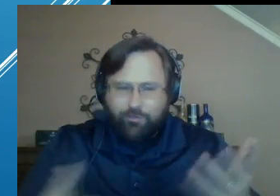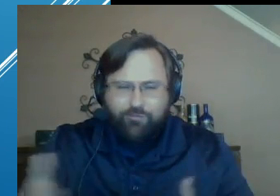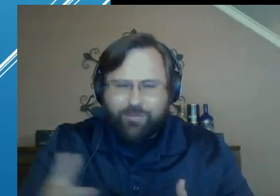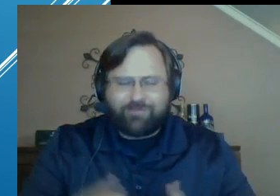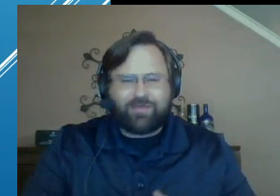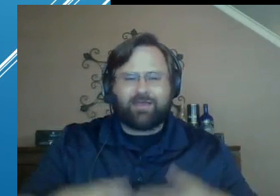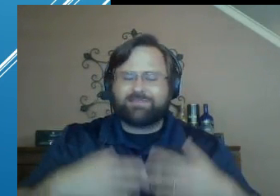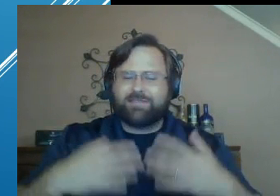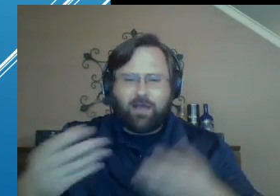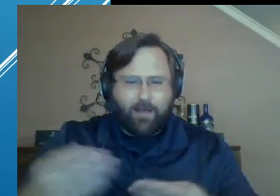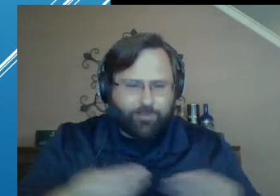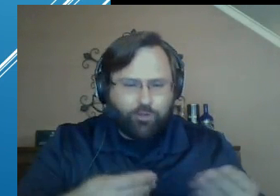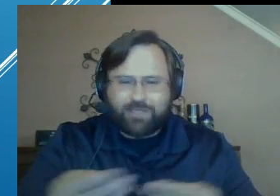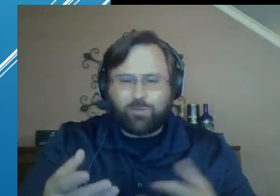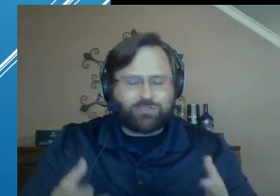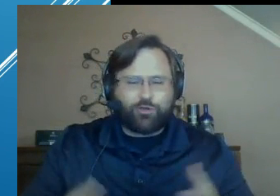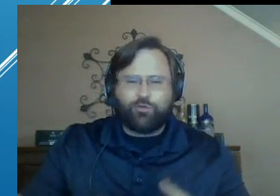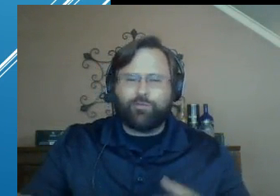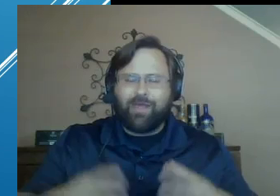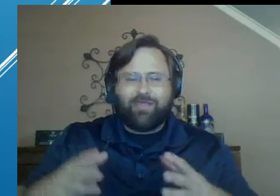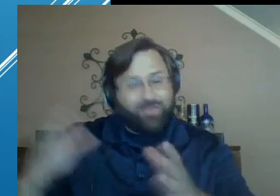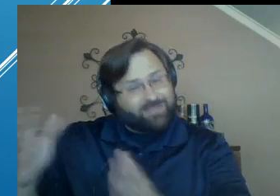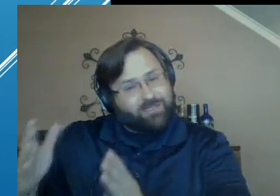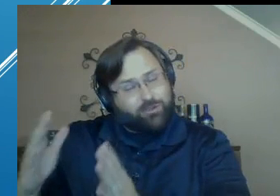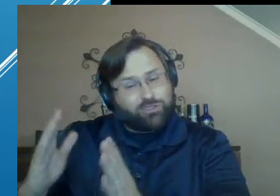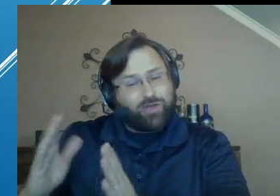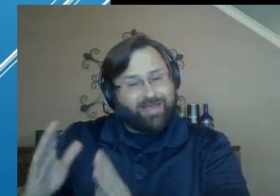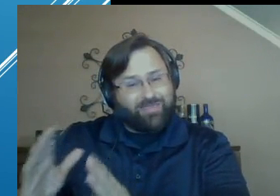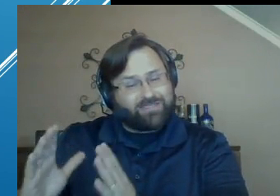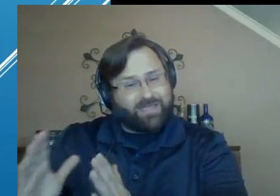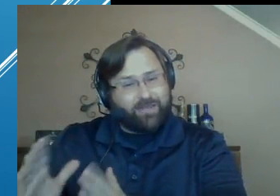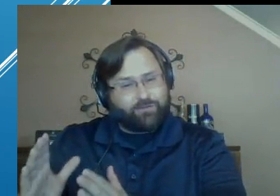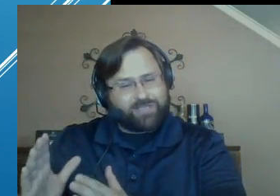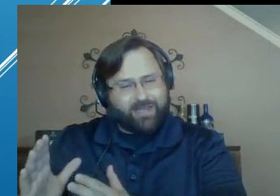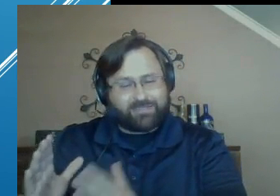the movement of things who does what to whom then you're e going to try to get that to the end of your sentence and